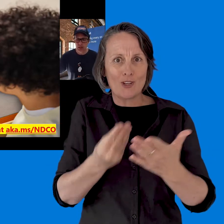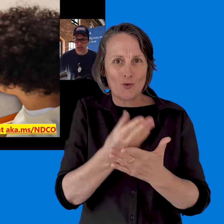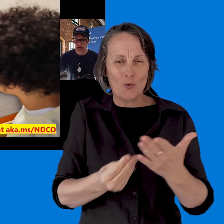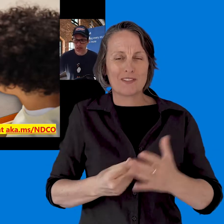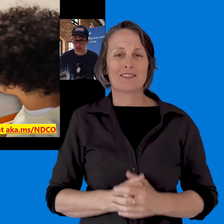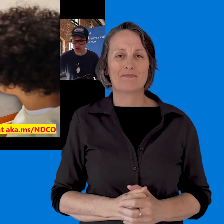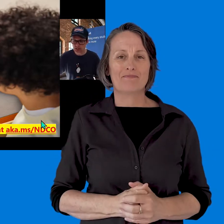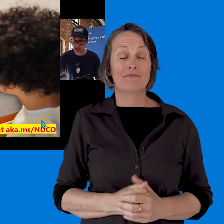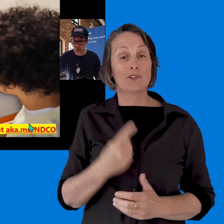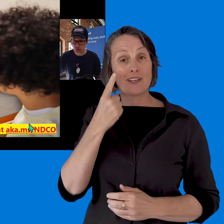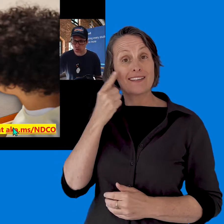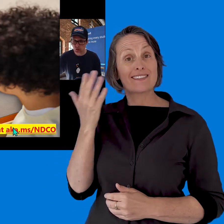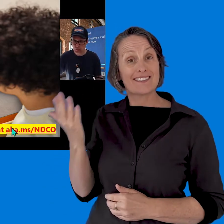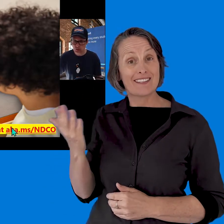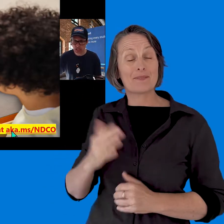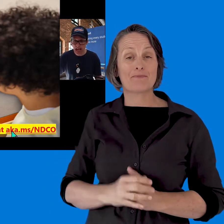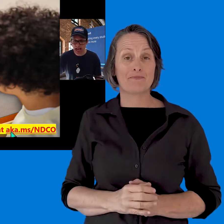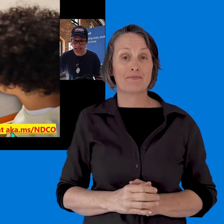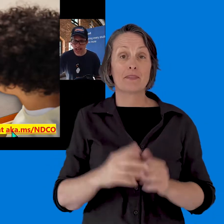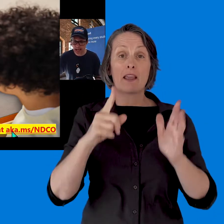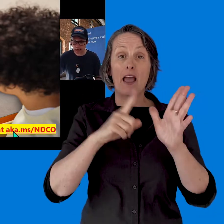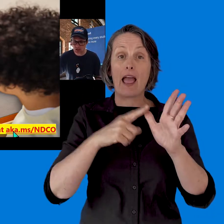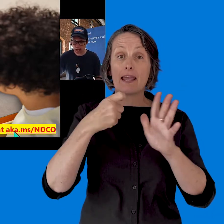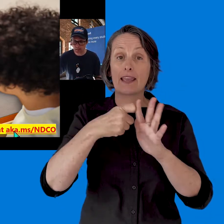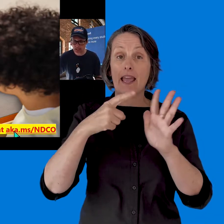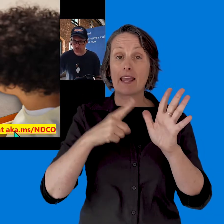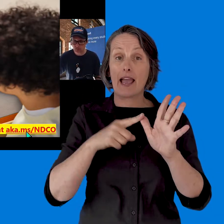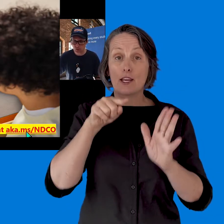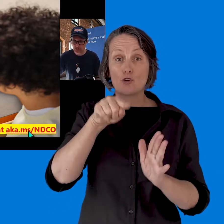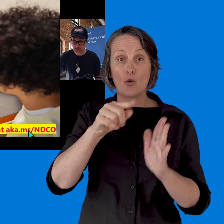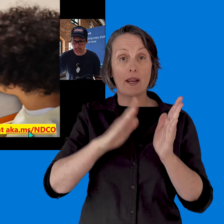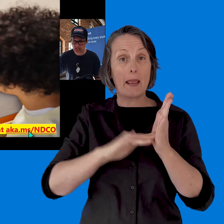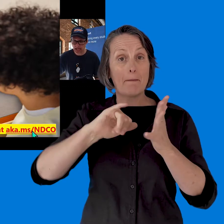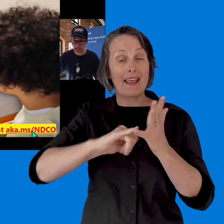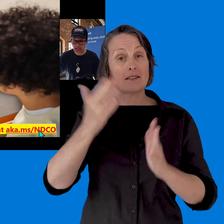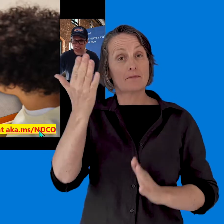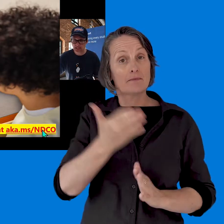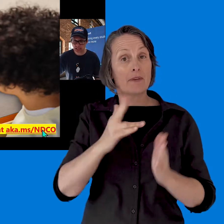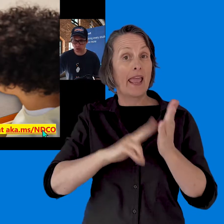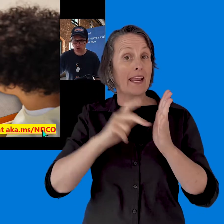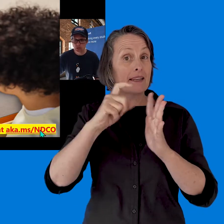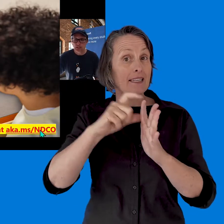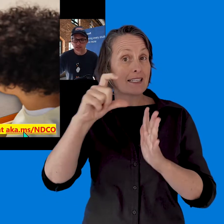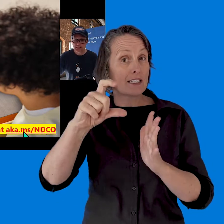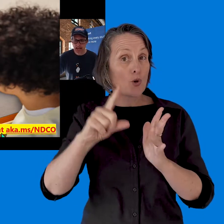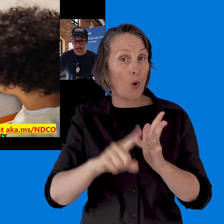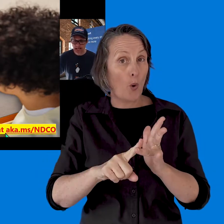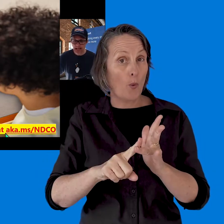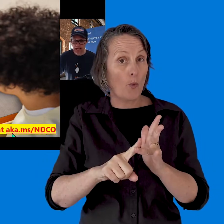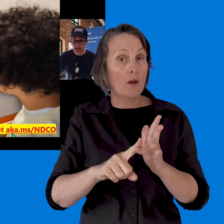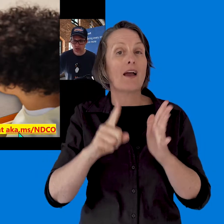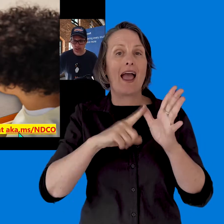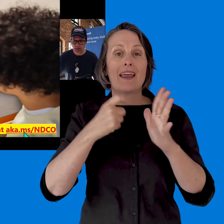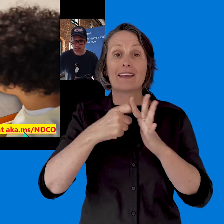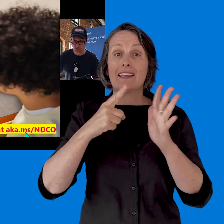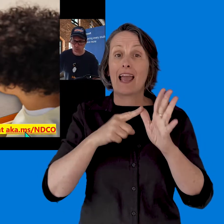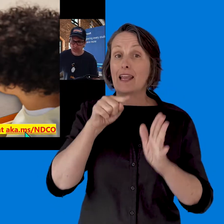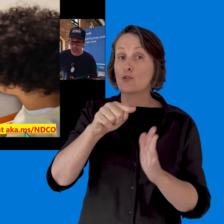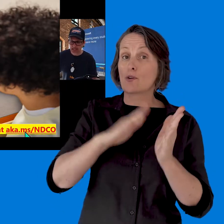So here, as you can see on your screen, aka.ms/NDCO, that's aka.ms/NDCO.